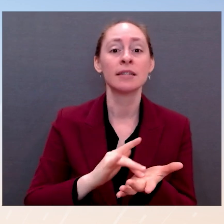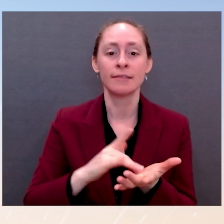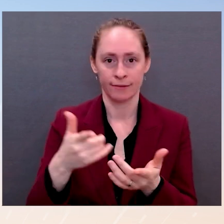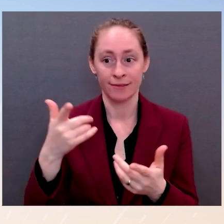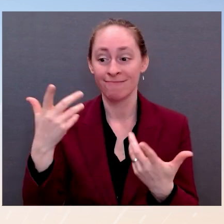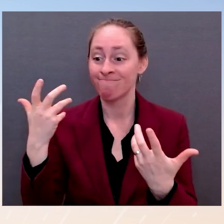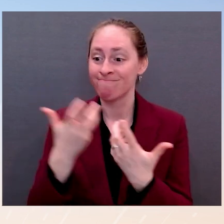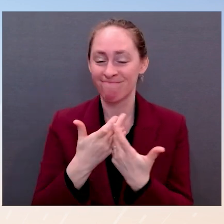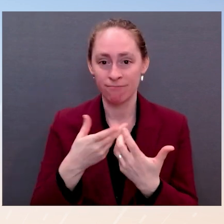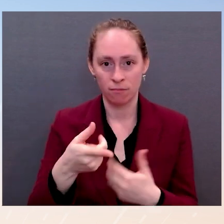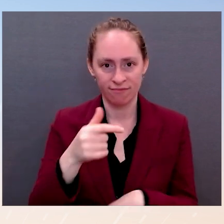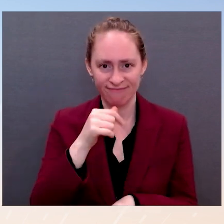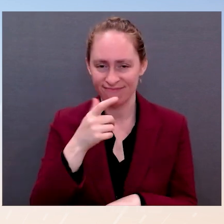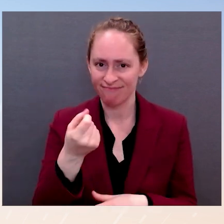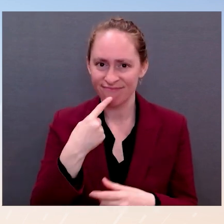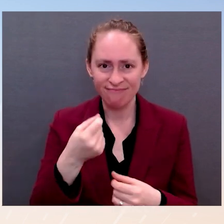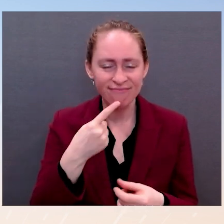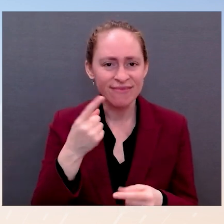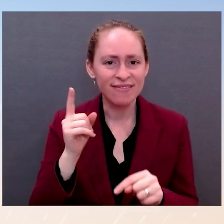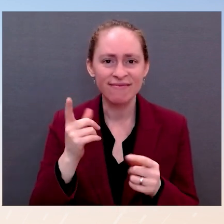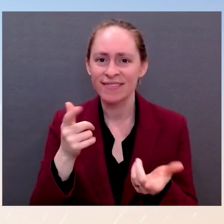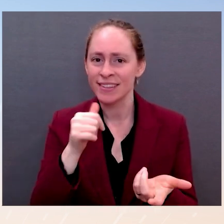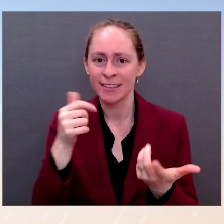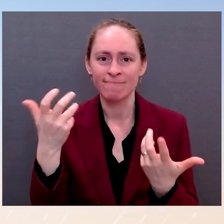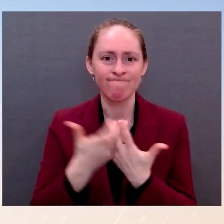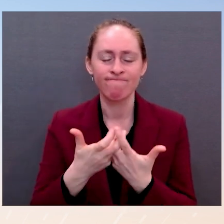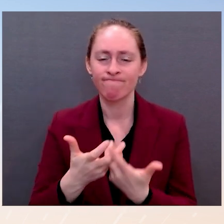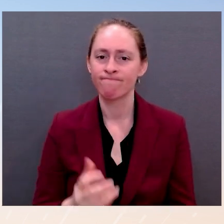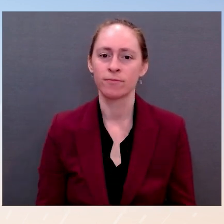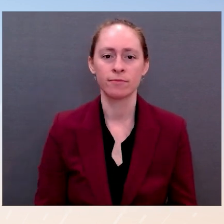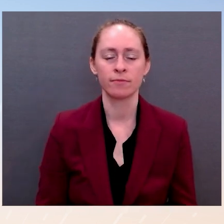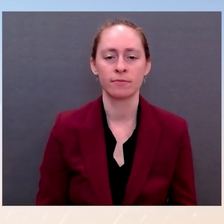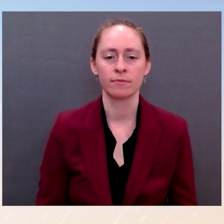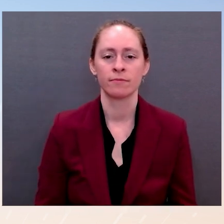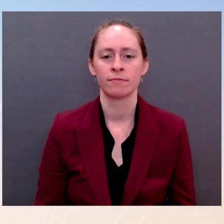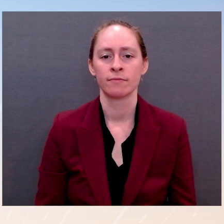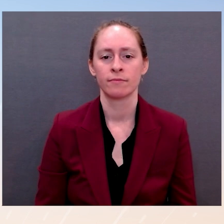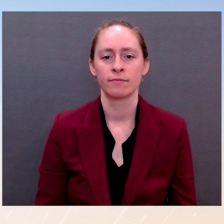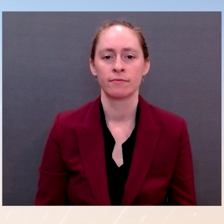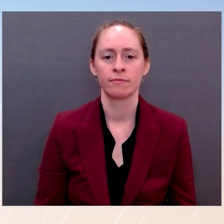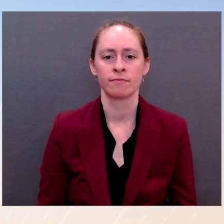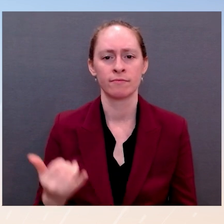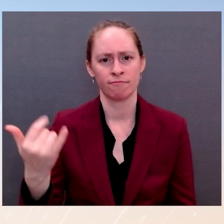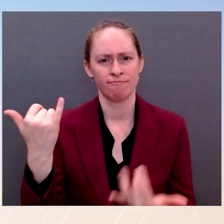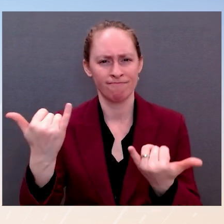because we've also learned and developed some treatments that can be used against these aggressive types.